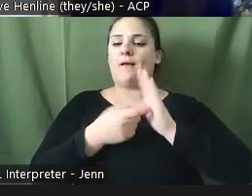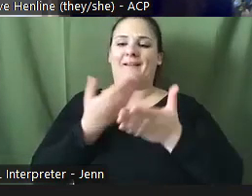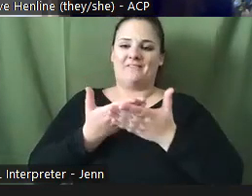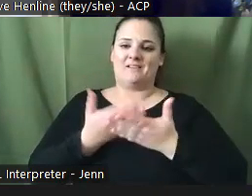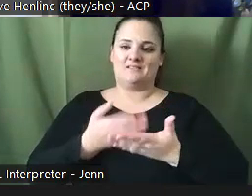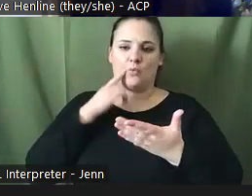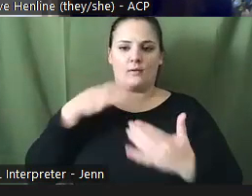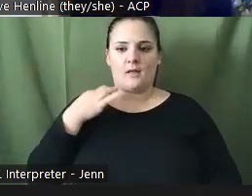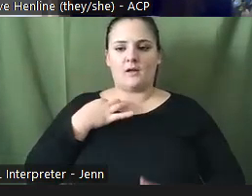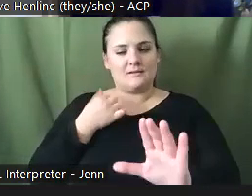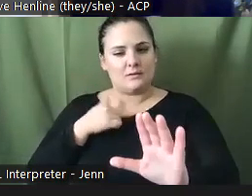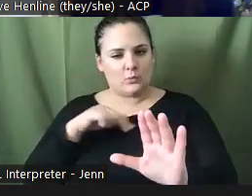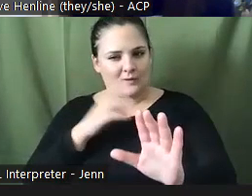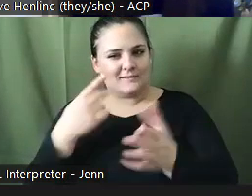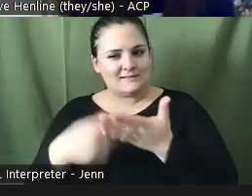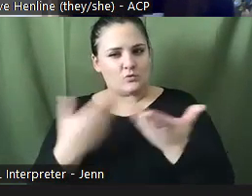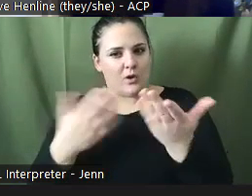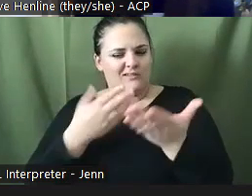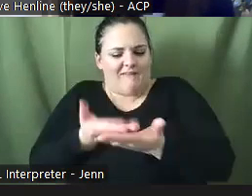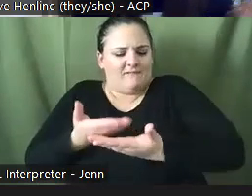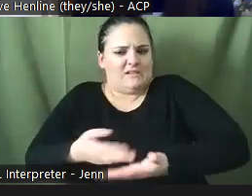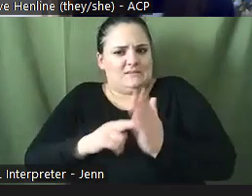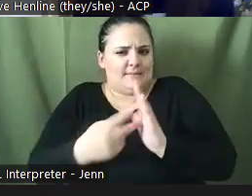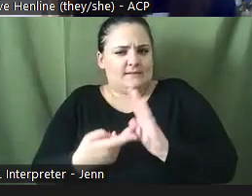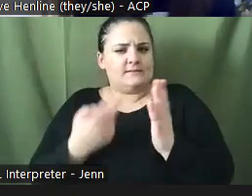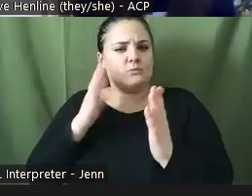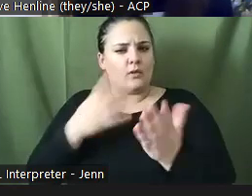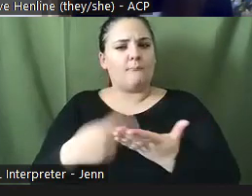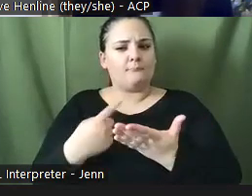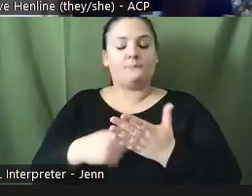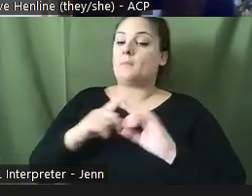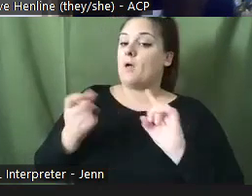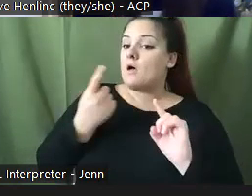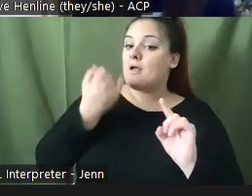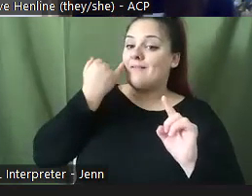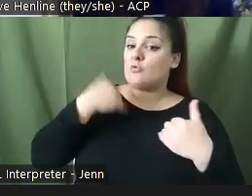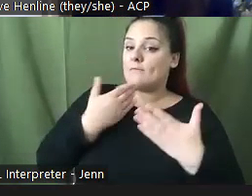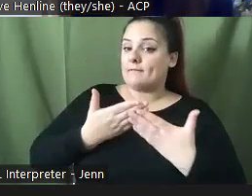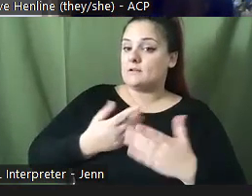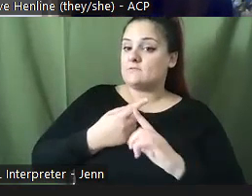the evidence piece later, but you can use evidence from other states and so you don't have to start